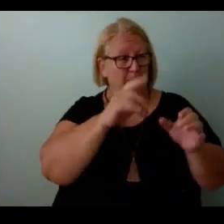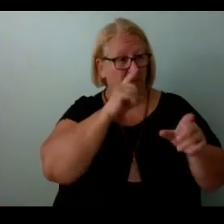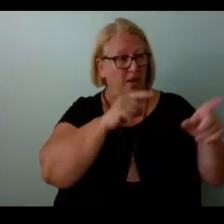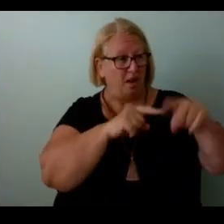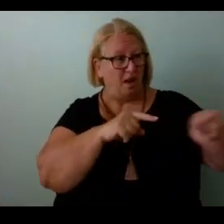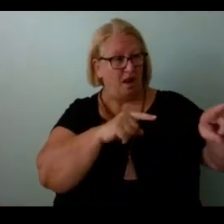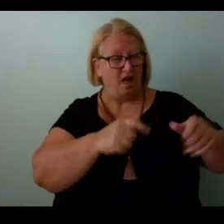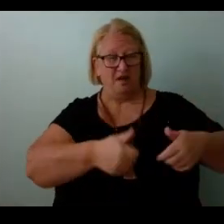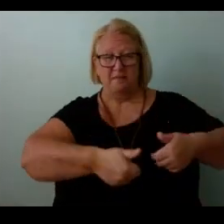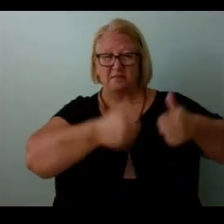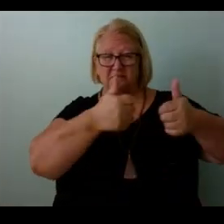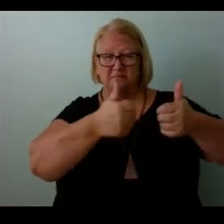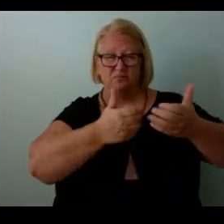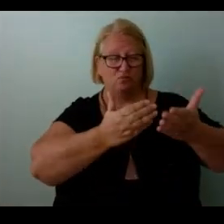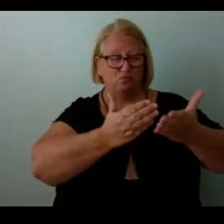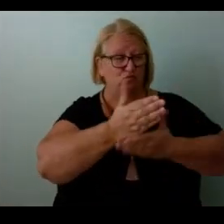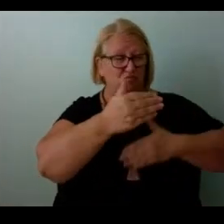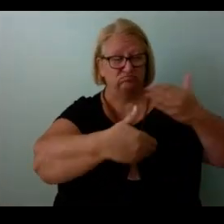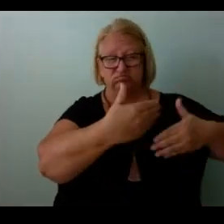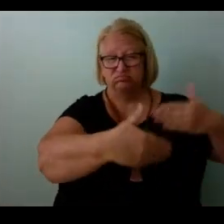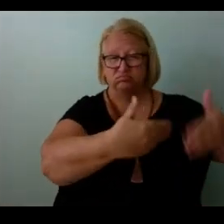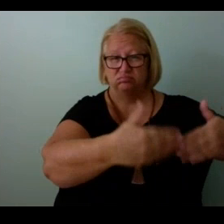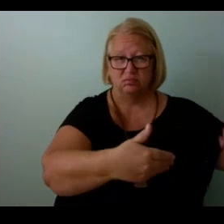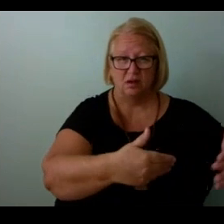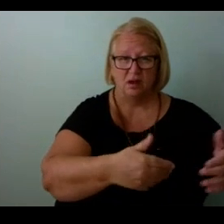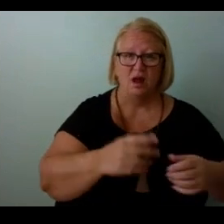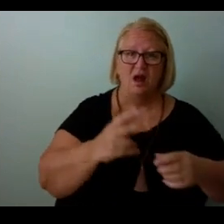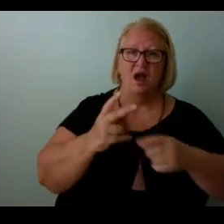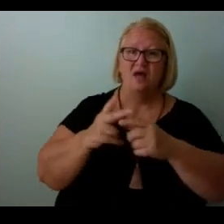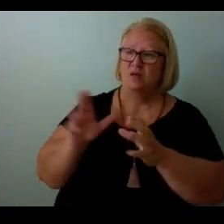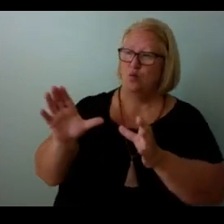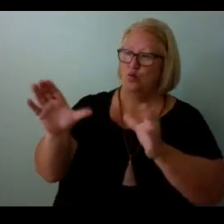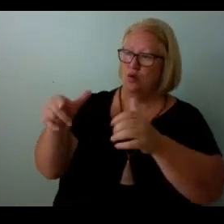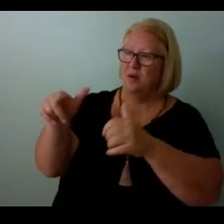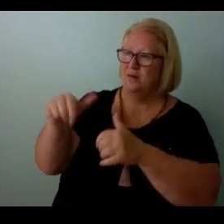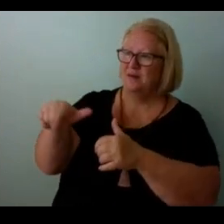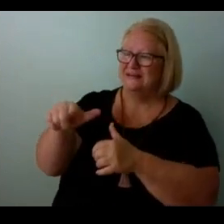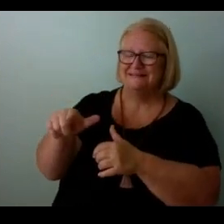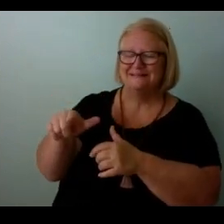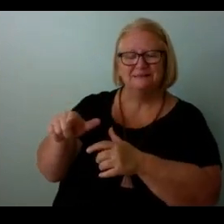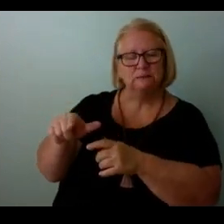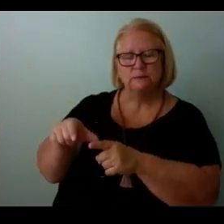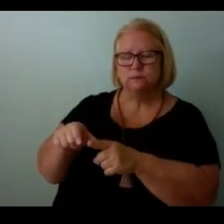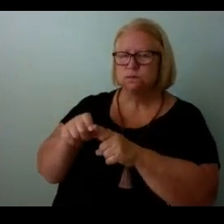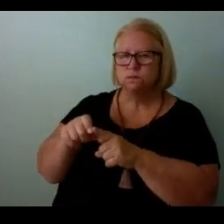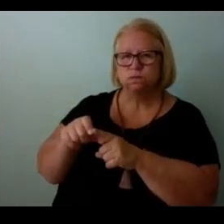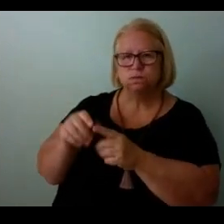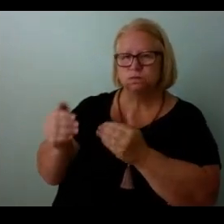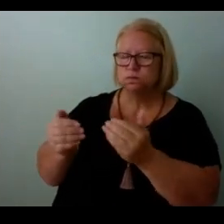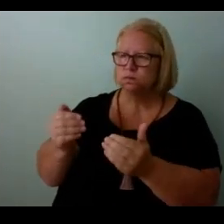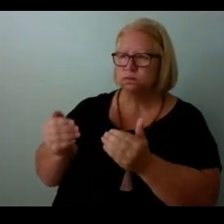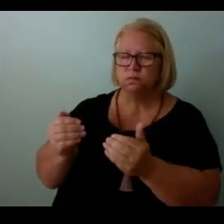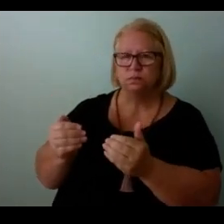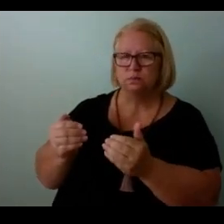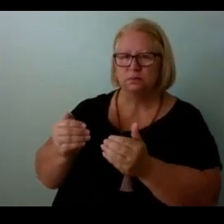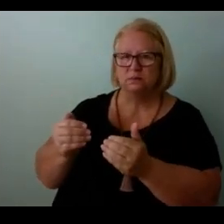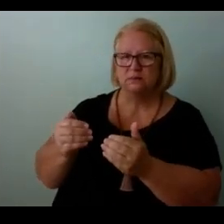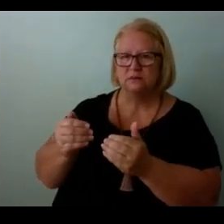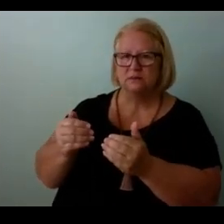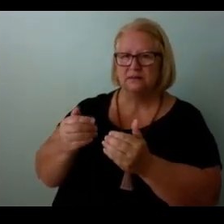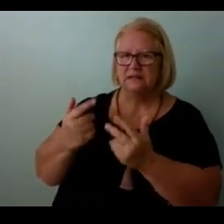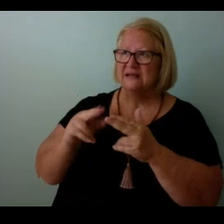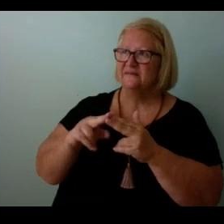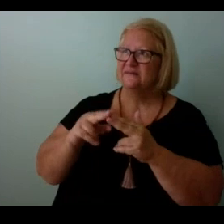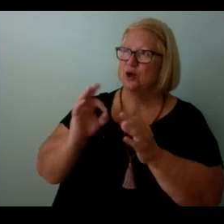and it's without significant change it's difficult to see how they're getting out of that trouble.